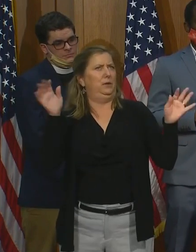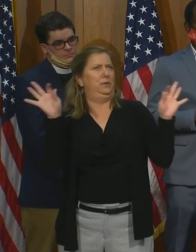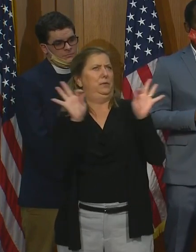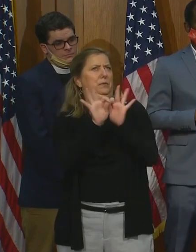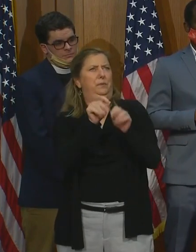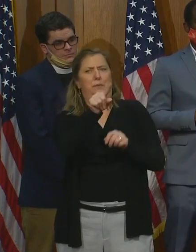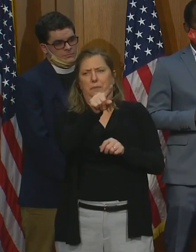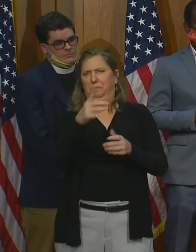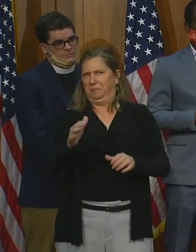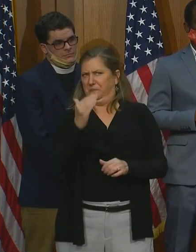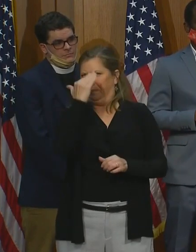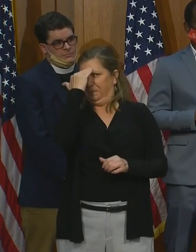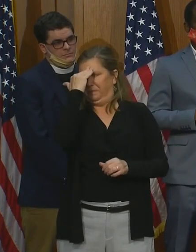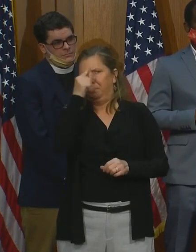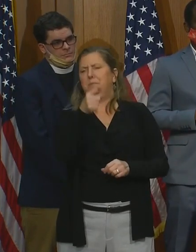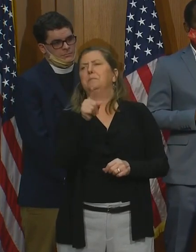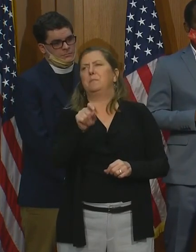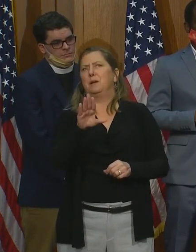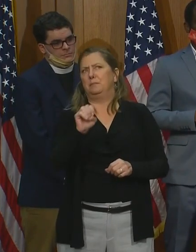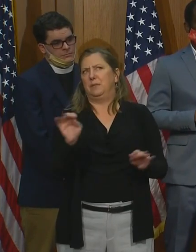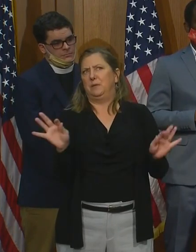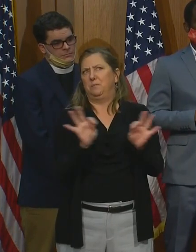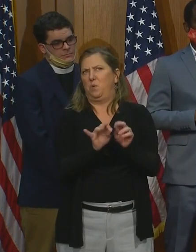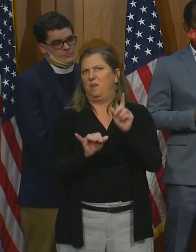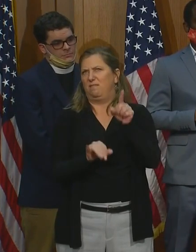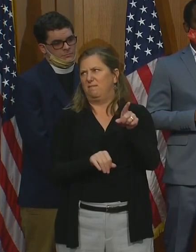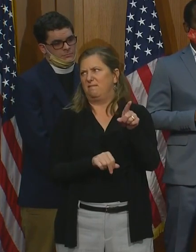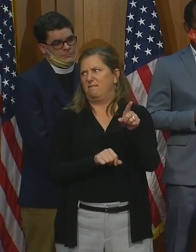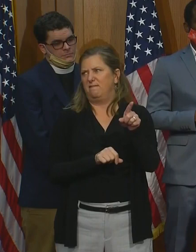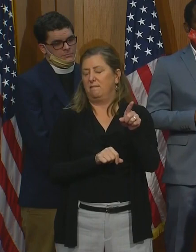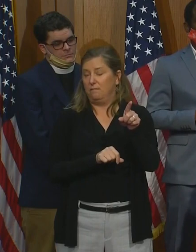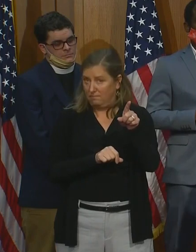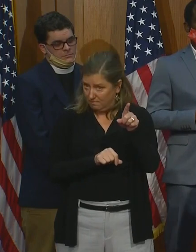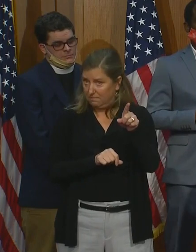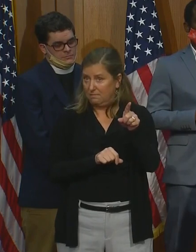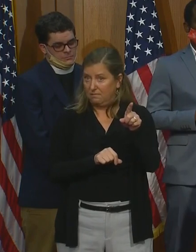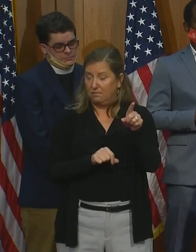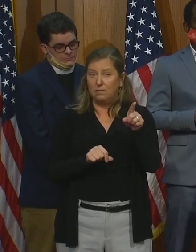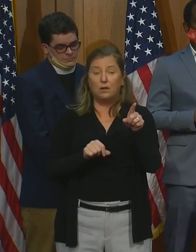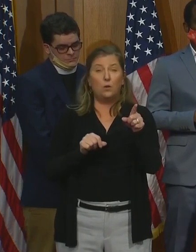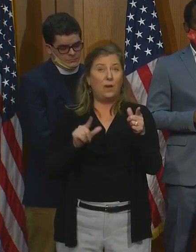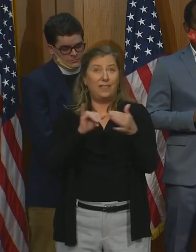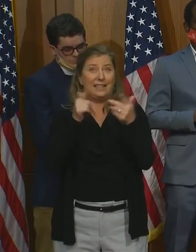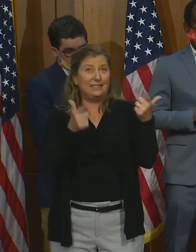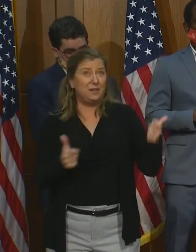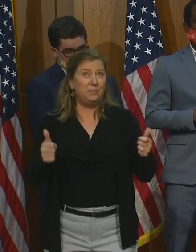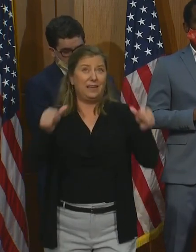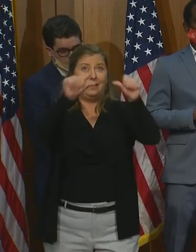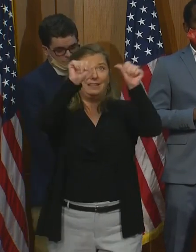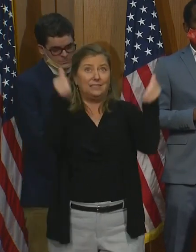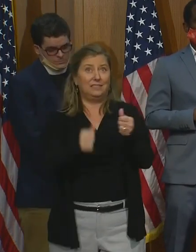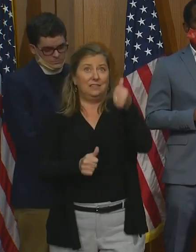SOMETHING THAT BIG AND PROMINENT SHE KNOWS THAT IT